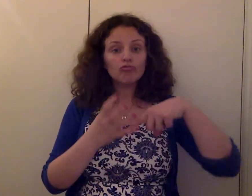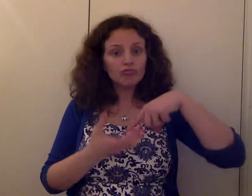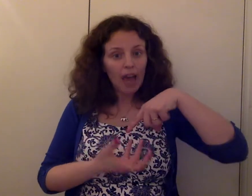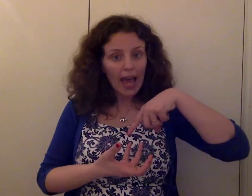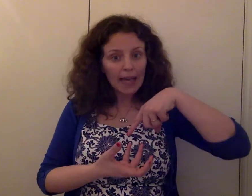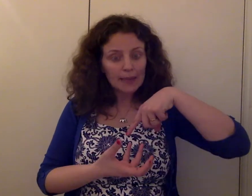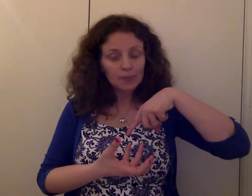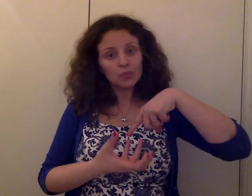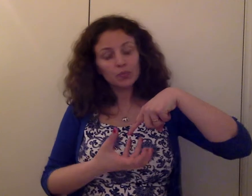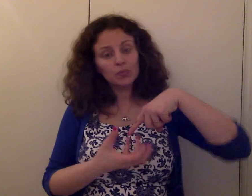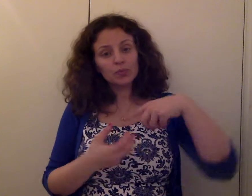Grapes